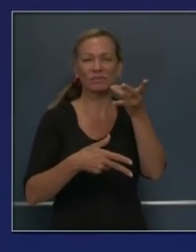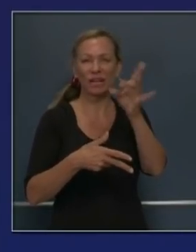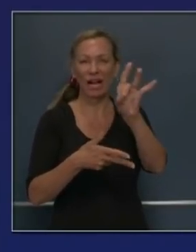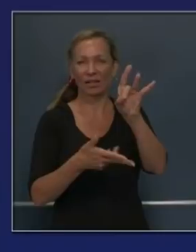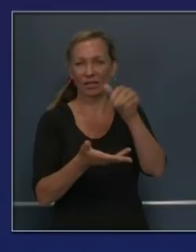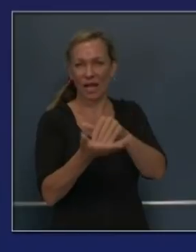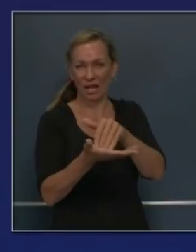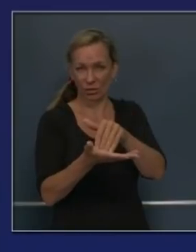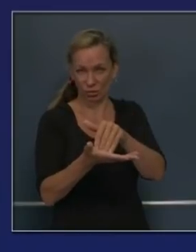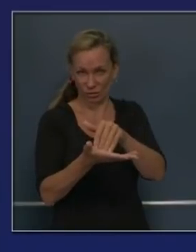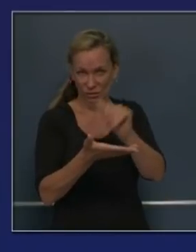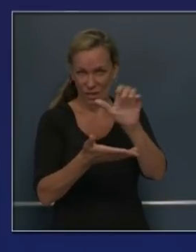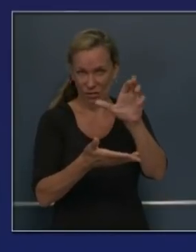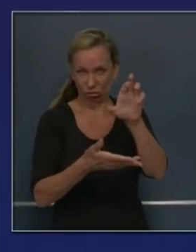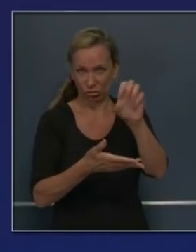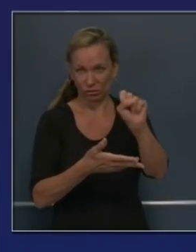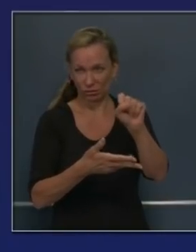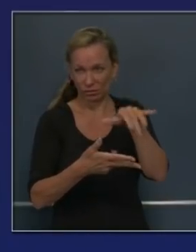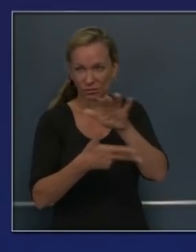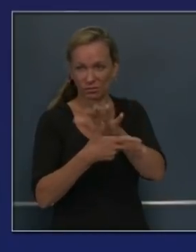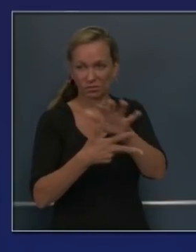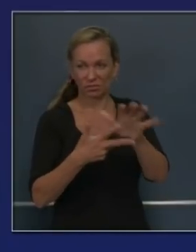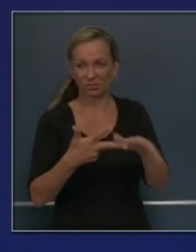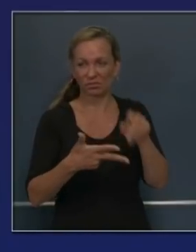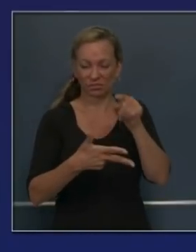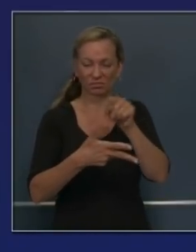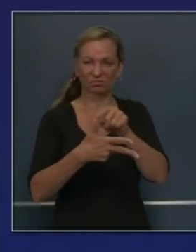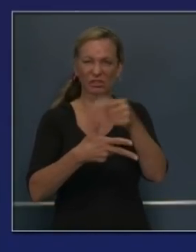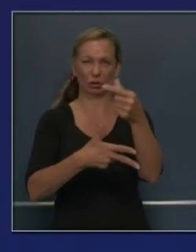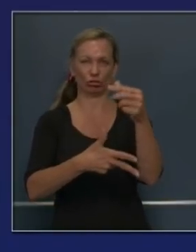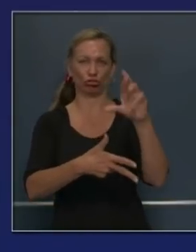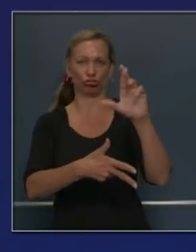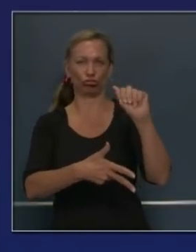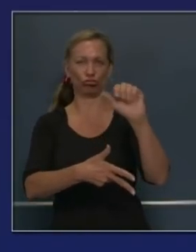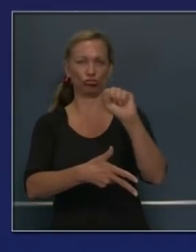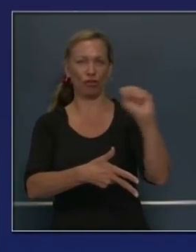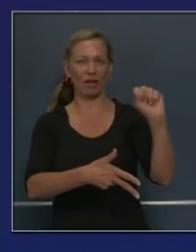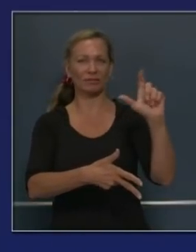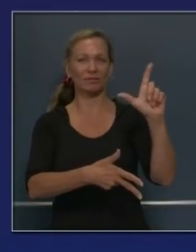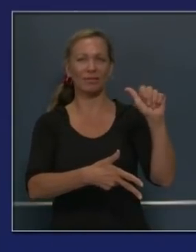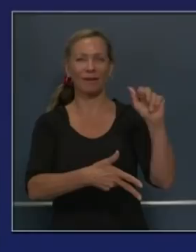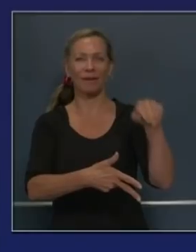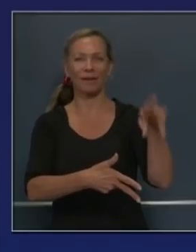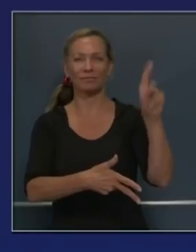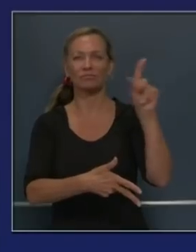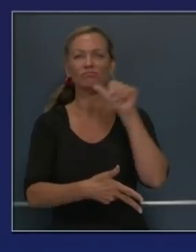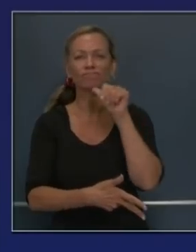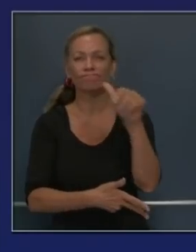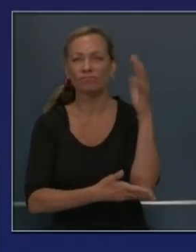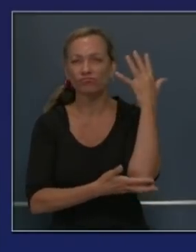THE AUGUST FIRE IS PRIMARILY A GRASS FIRE, AT 178,000 ACRES,